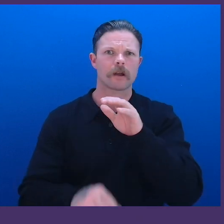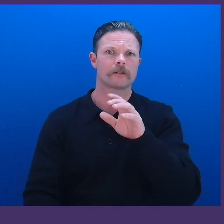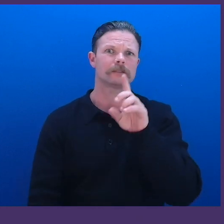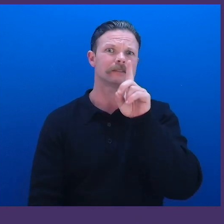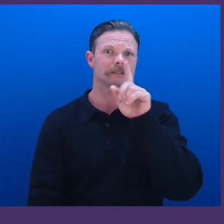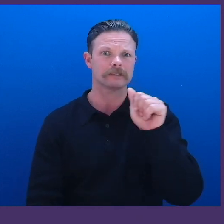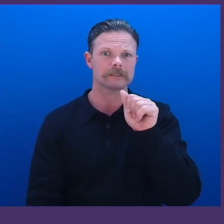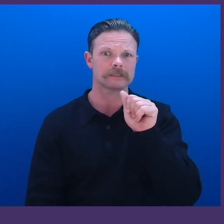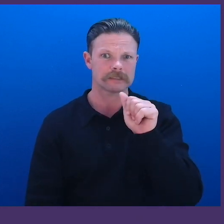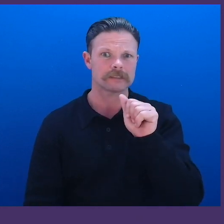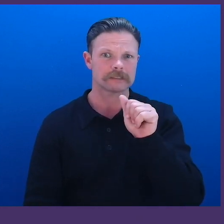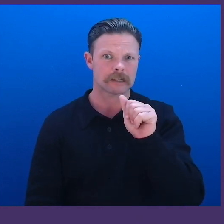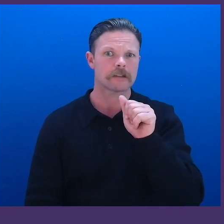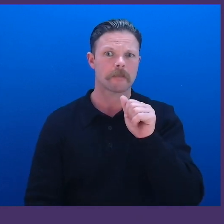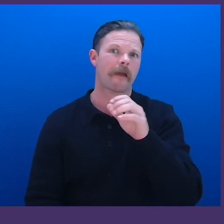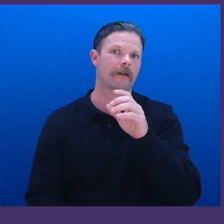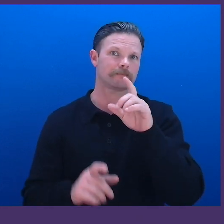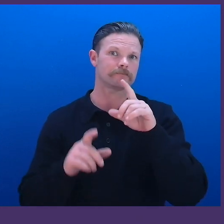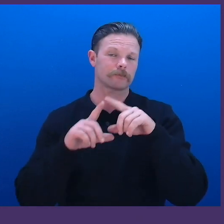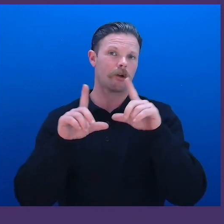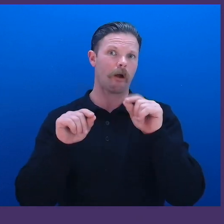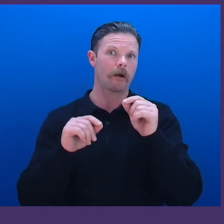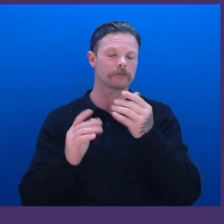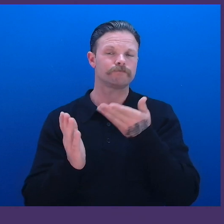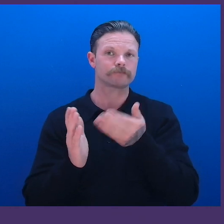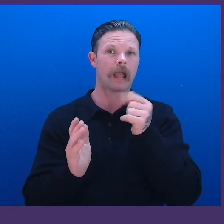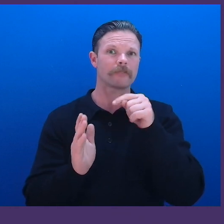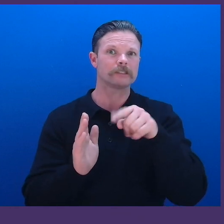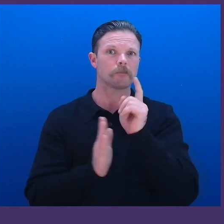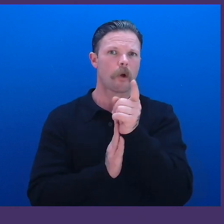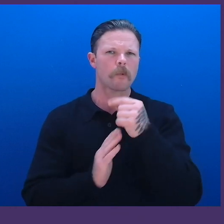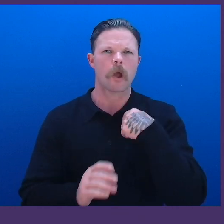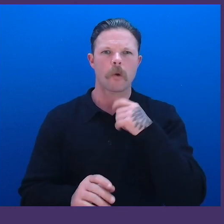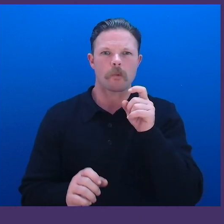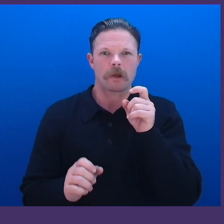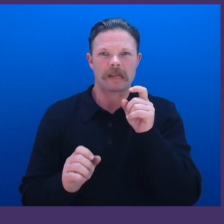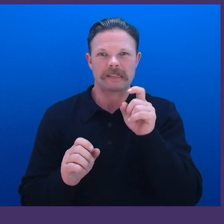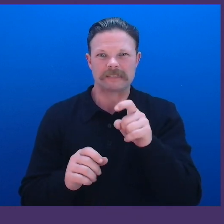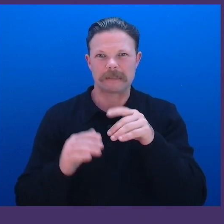So, basically, we are in a moment where we have to basically see what will happen in the new years,